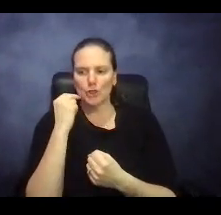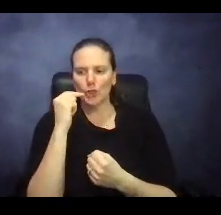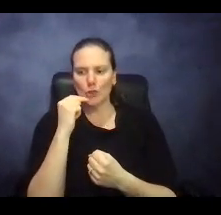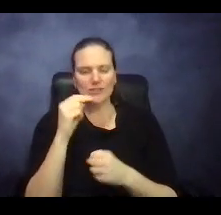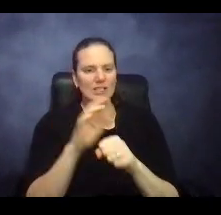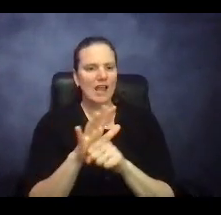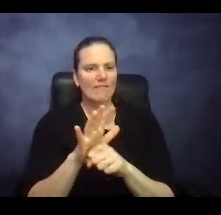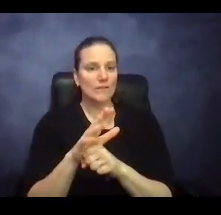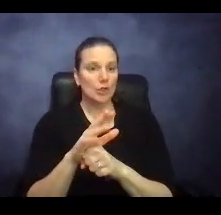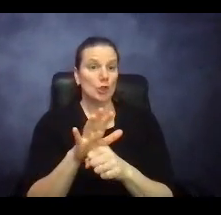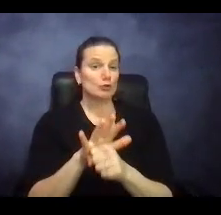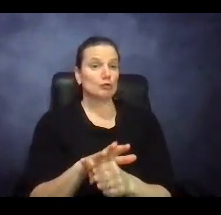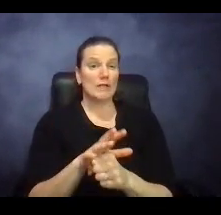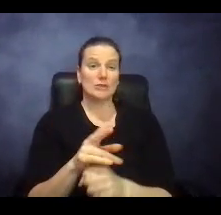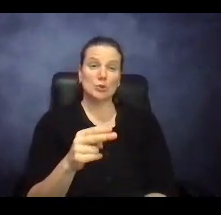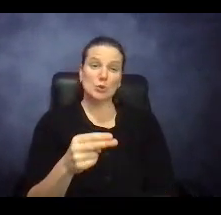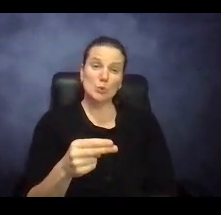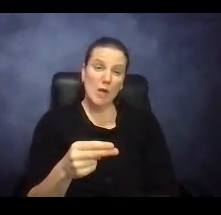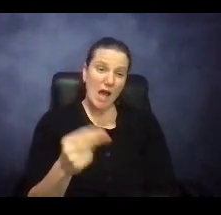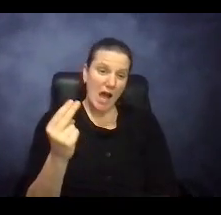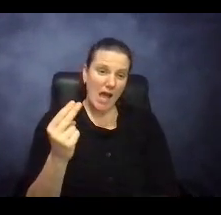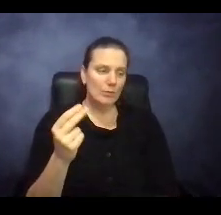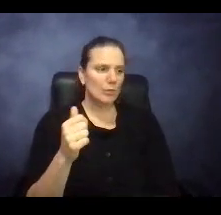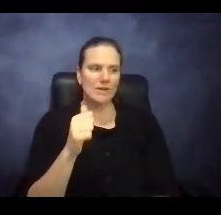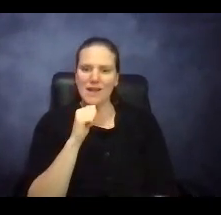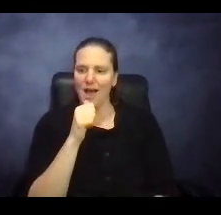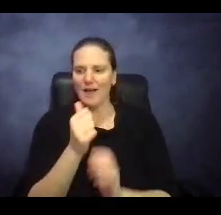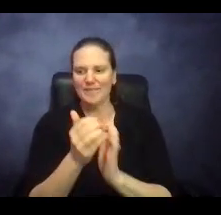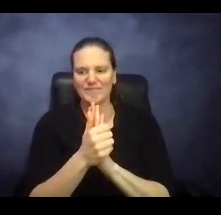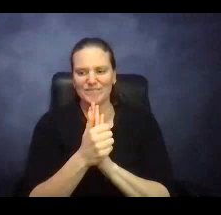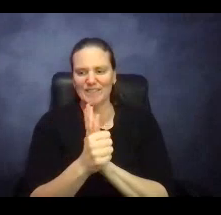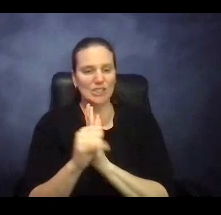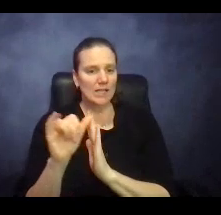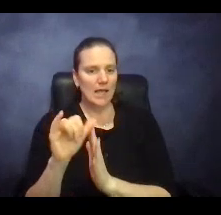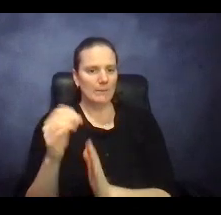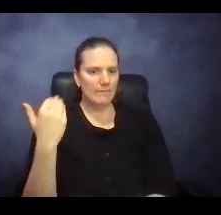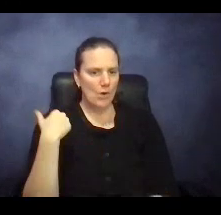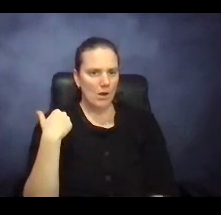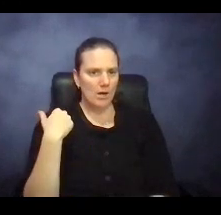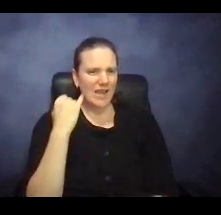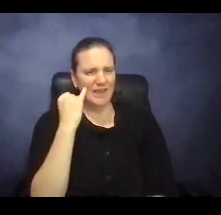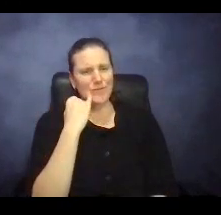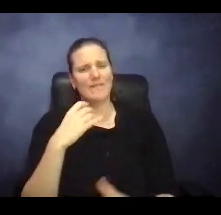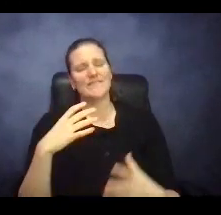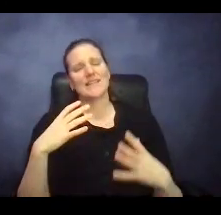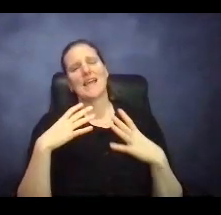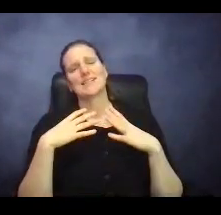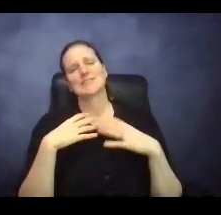so we're not as efficient as we used to be. Think about when you're on vacation, you just, sometimes you need to eat less